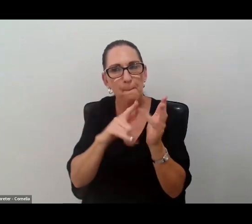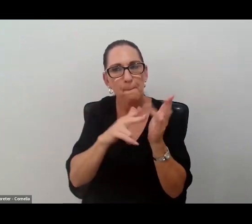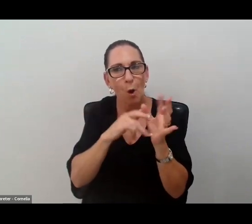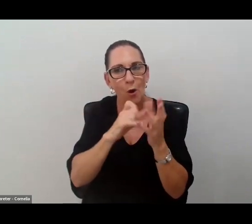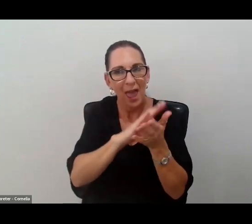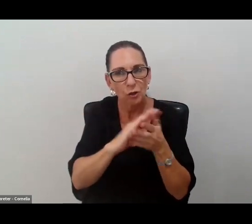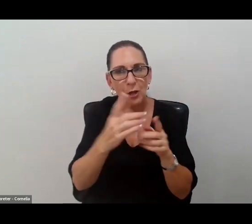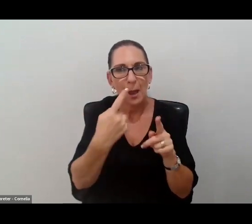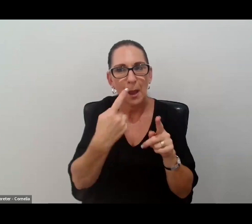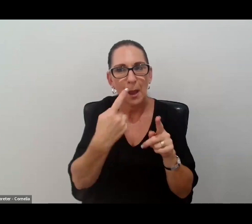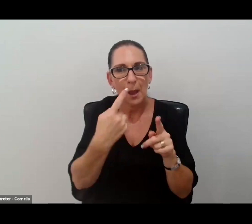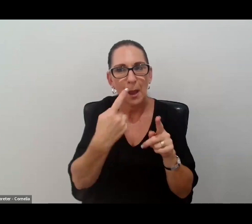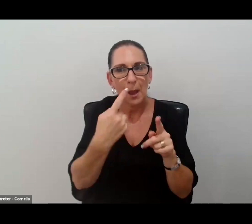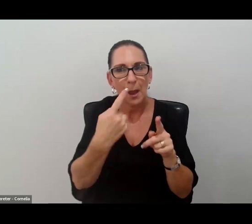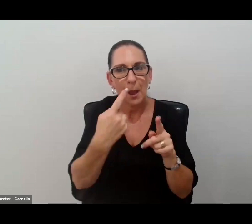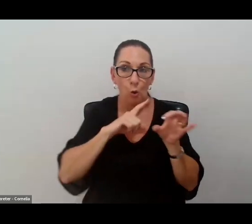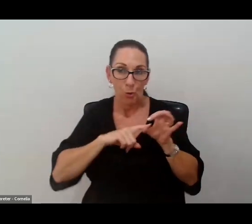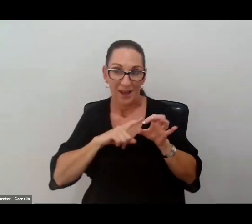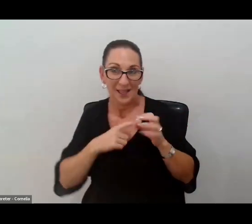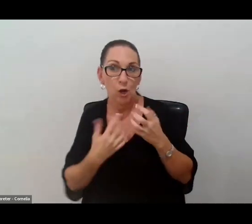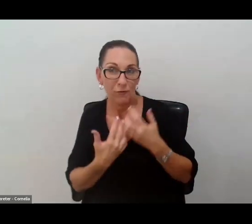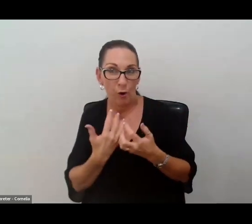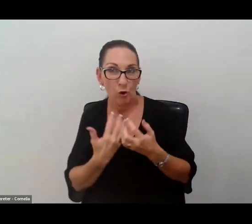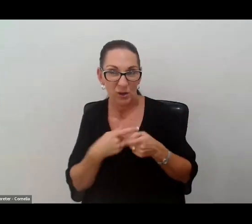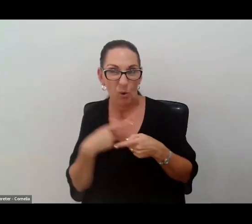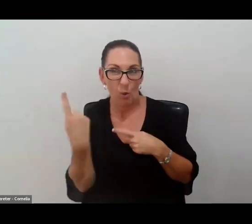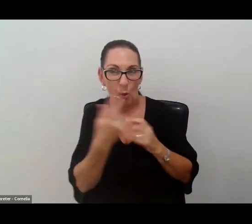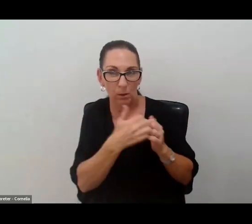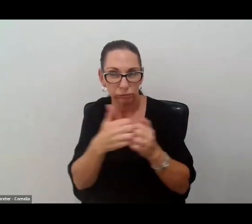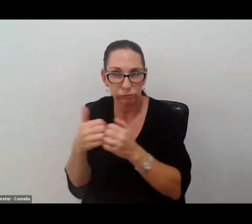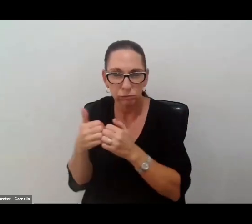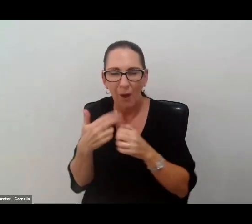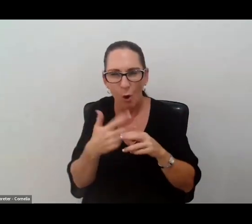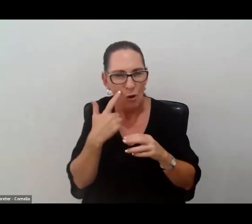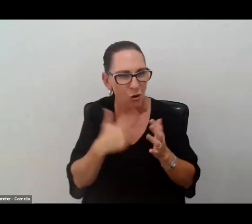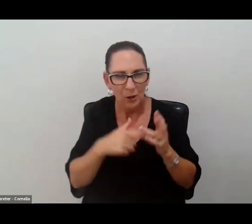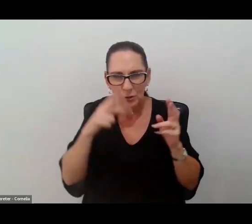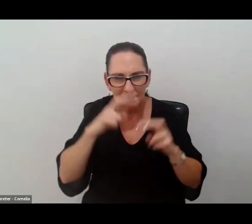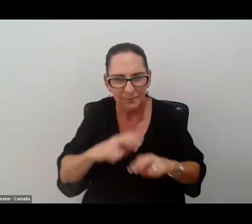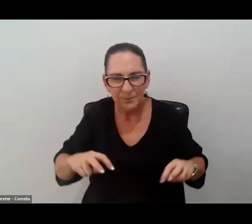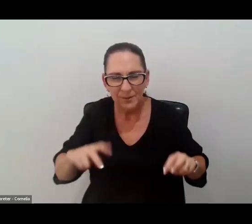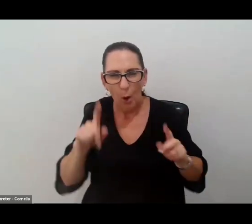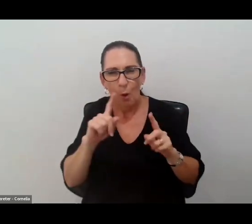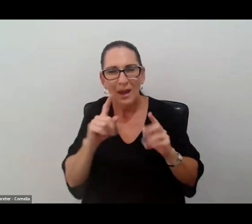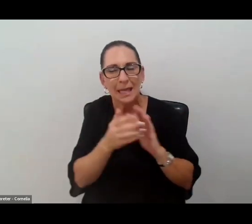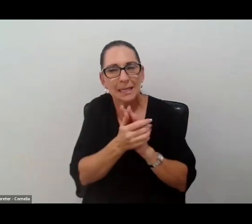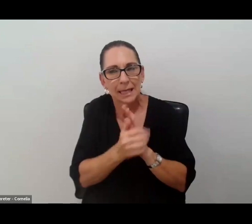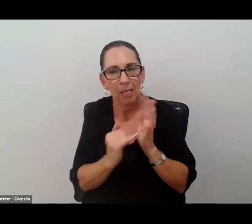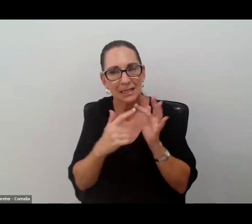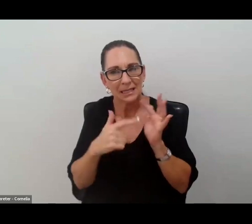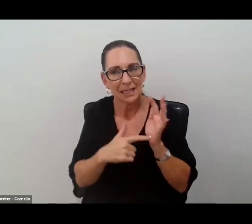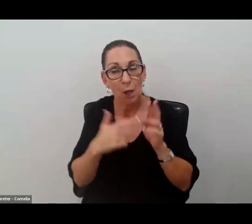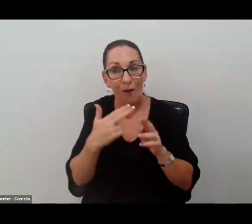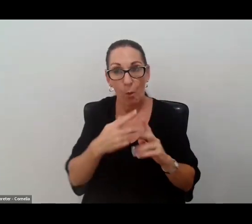Queensland Universities to look at the skill sets of positive behaviour practitioners. And looking